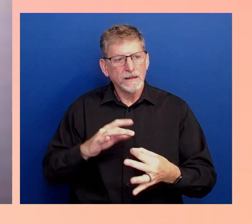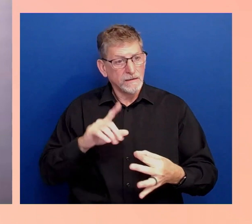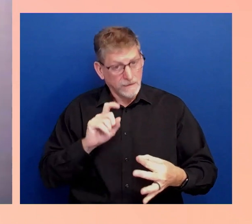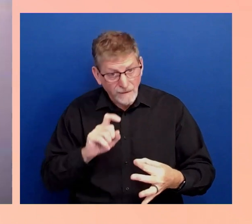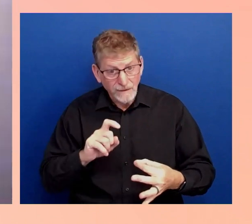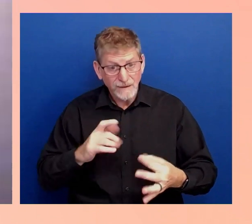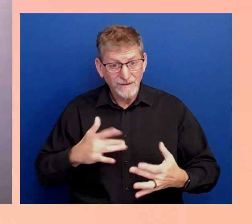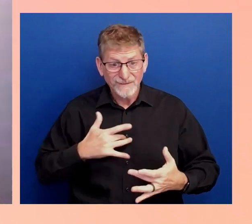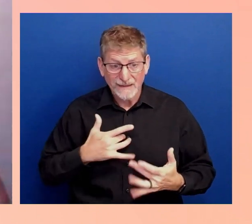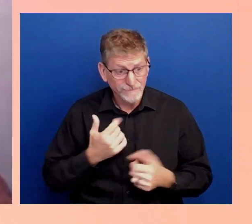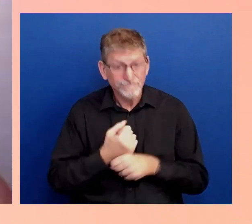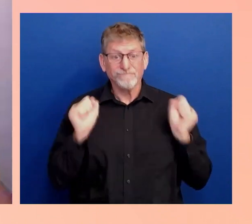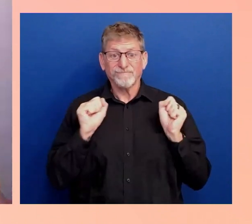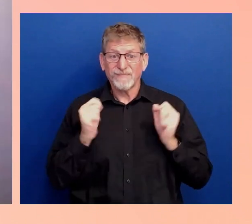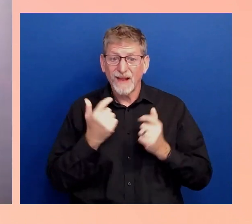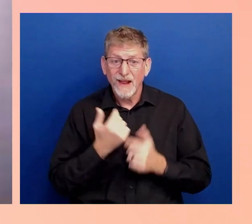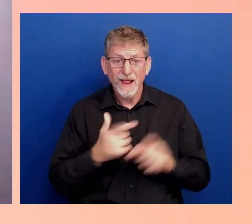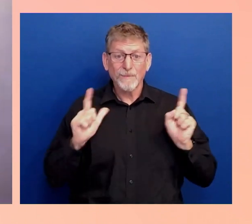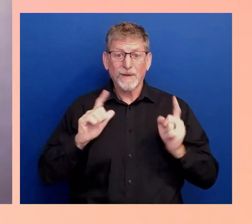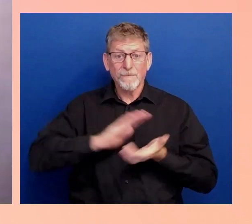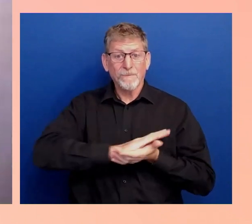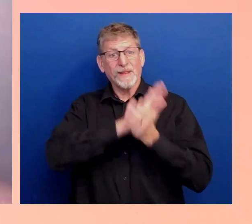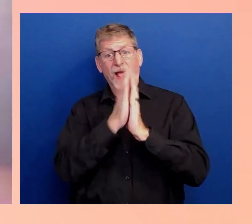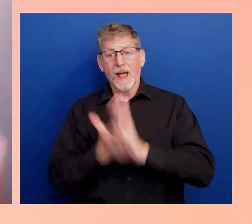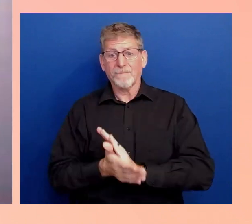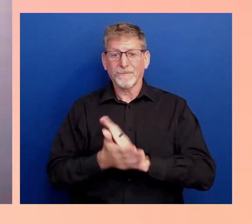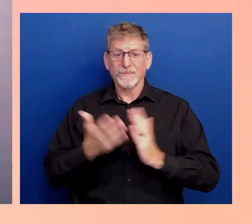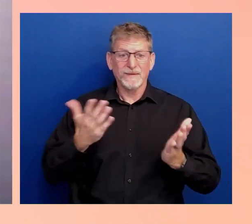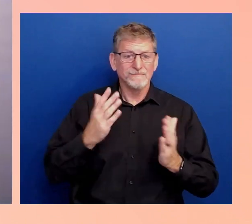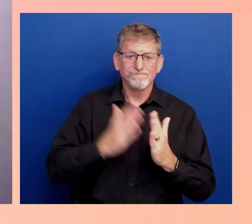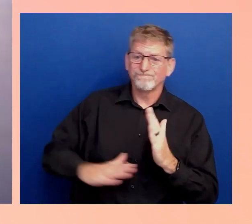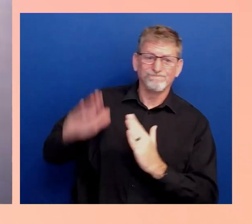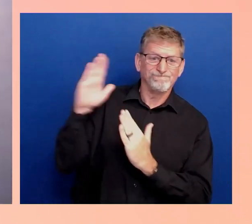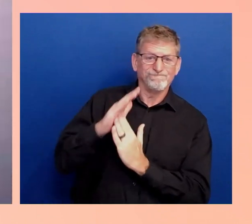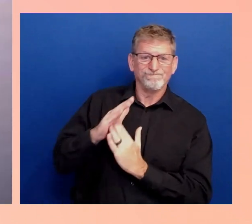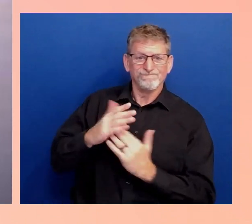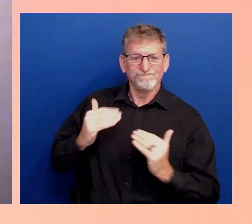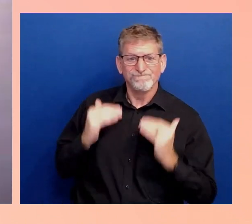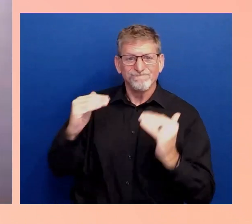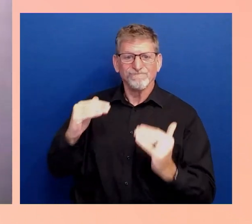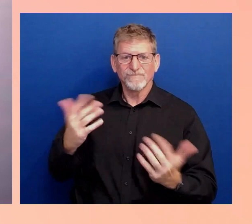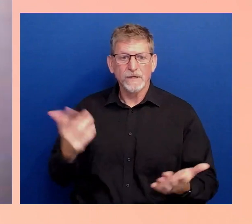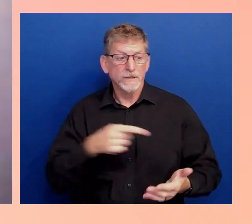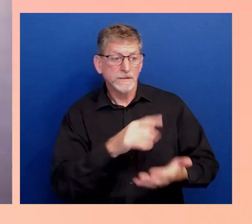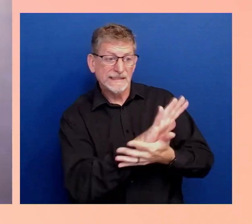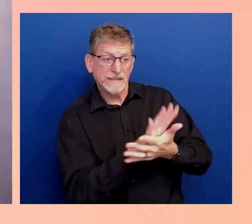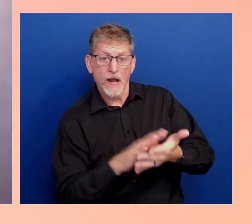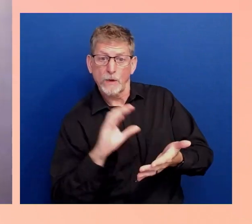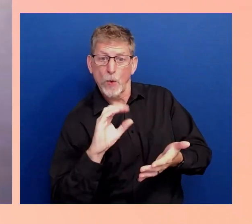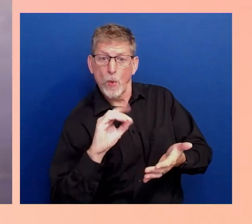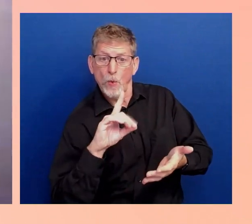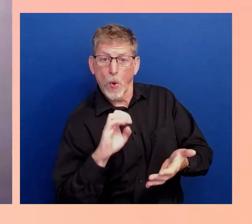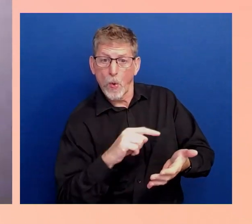this designing for cognition means that we're transforming the way that tech can embody